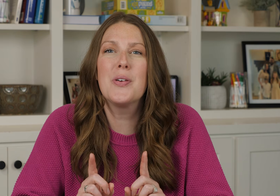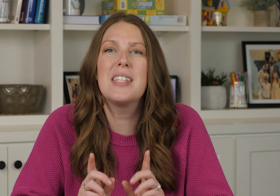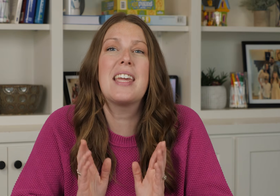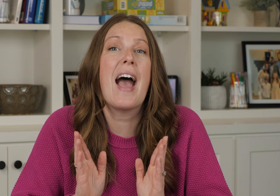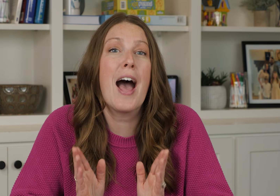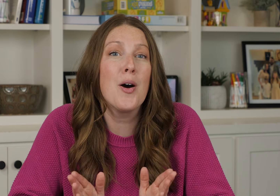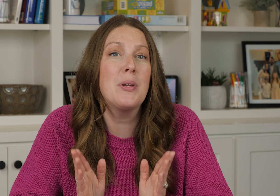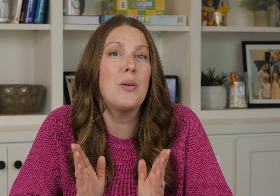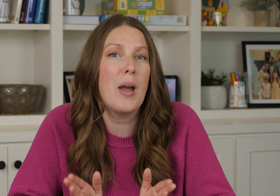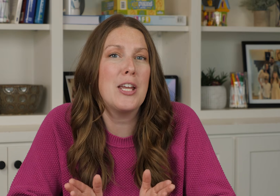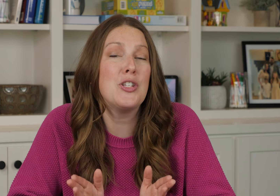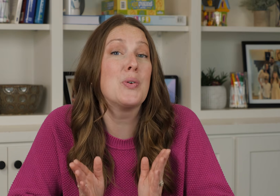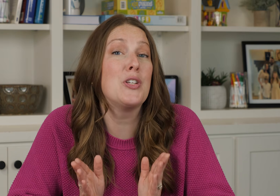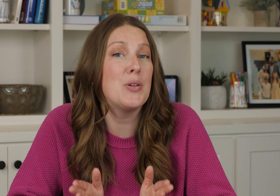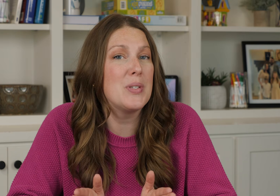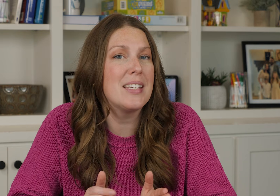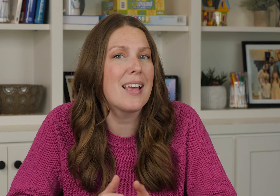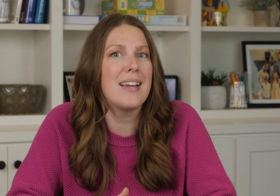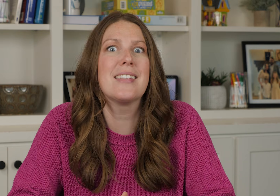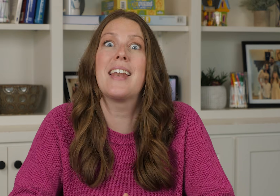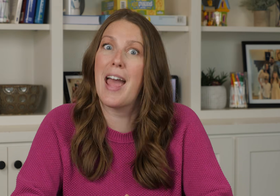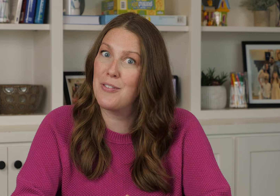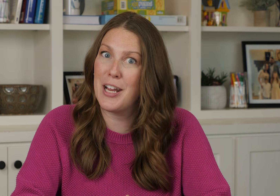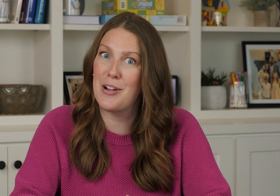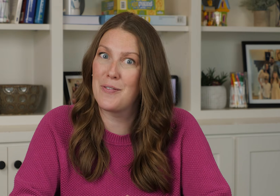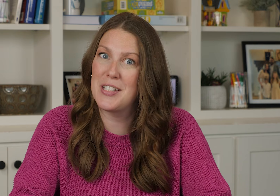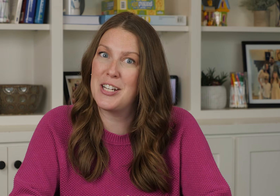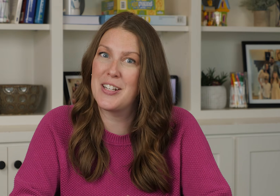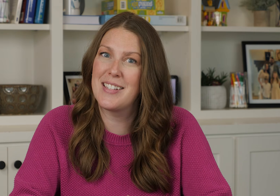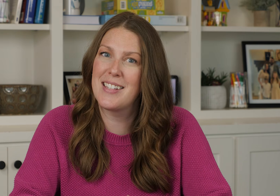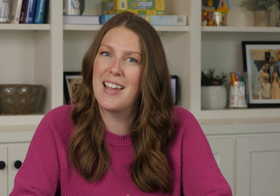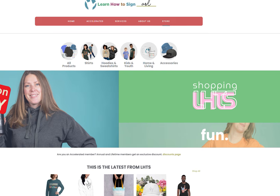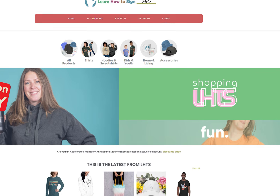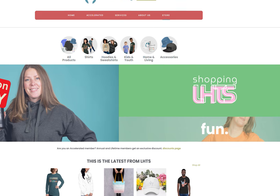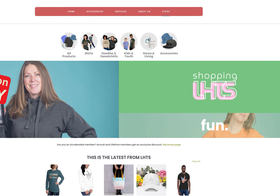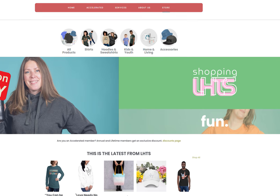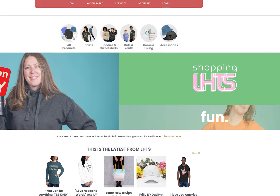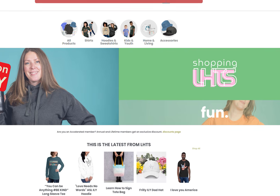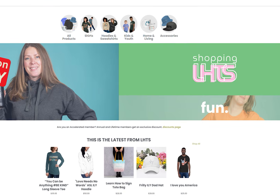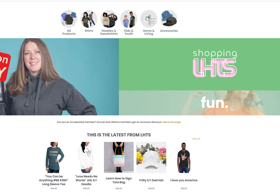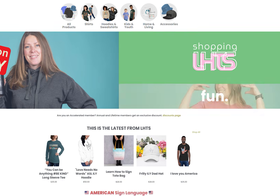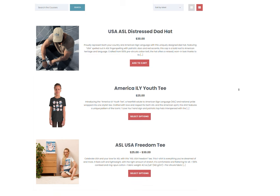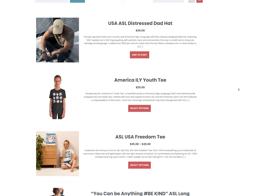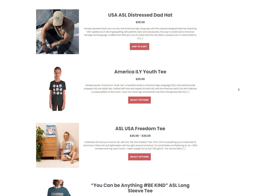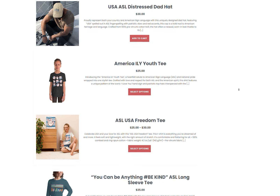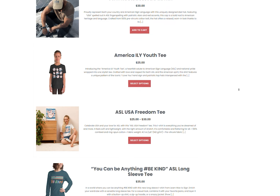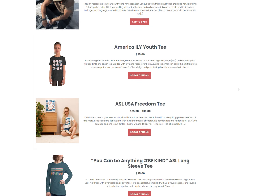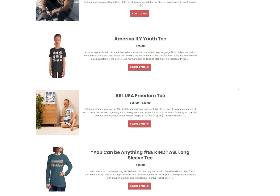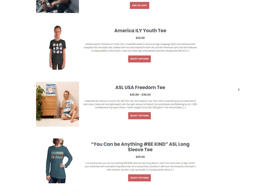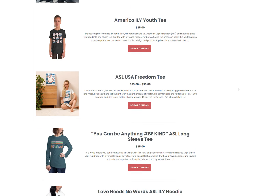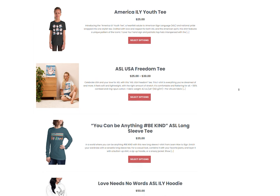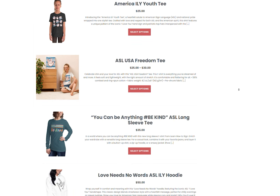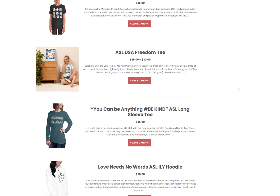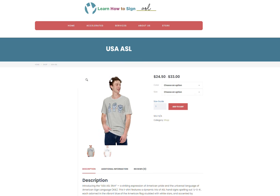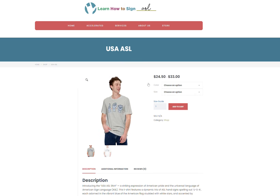how many ways you can use these signs in everyday conversations. And if you're looking for some fun ASL inspired merch,